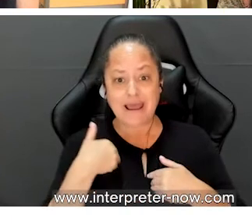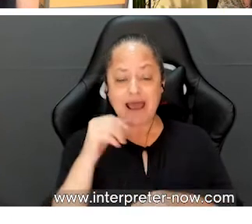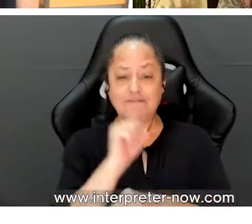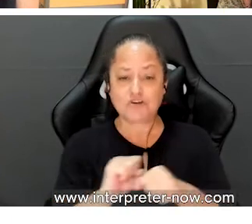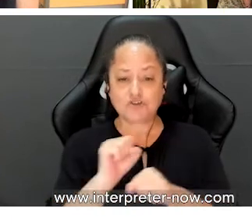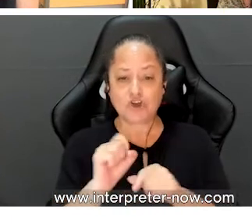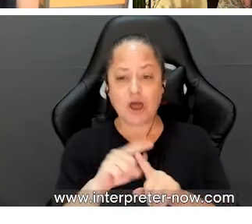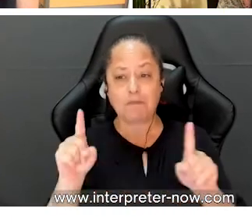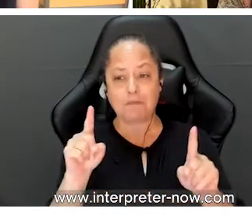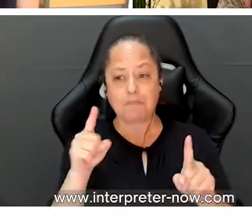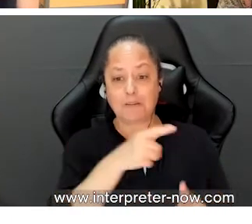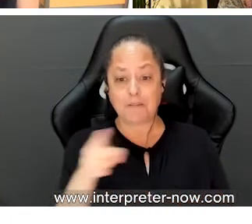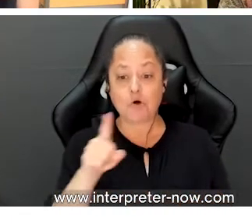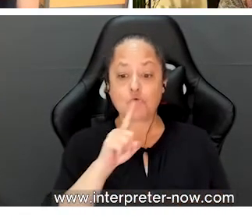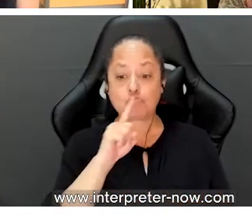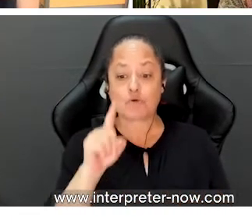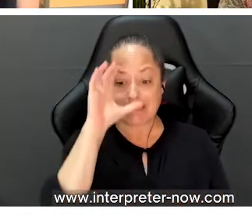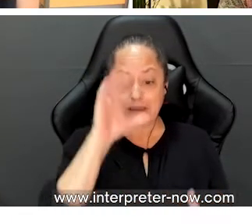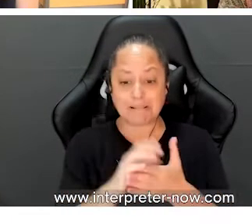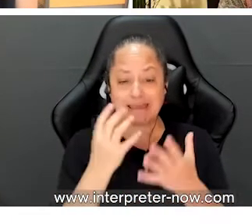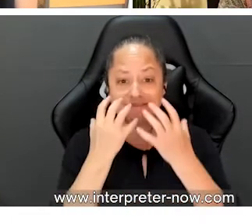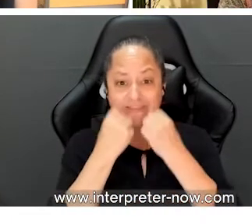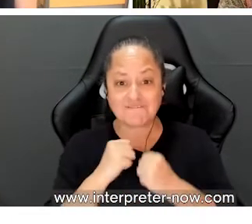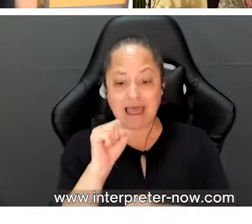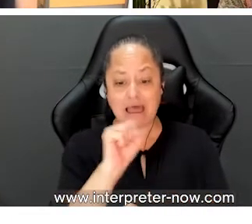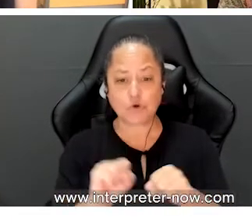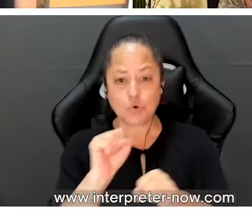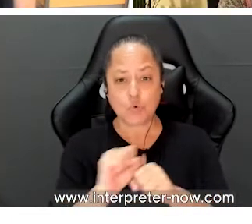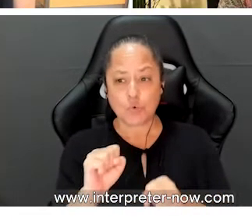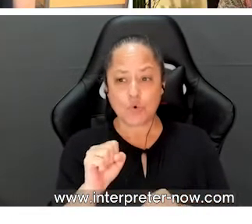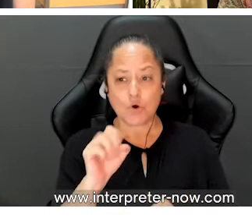However, anyone who really believes in the values of this work would infinitely rather